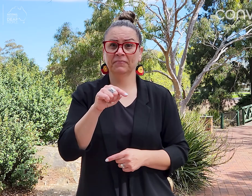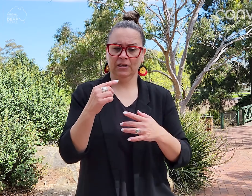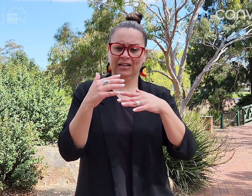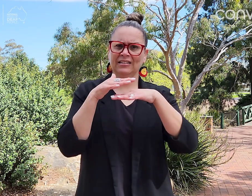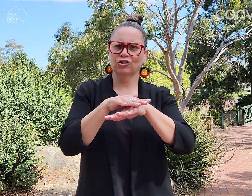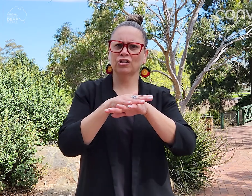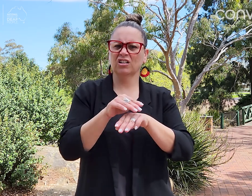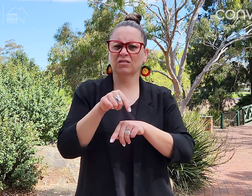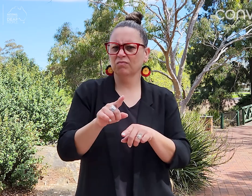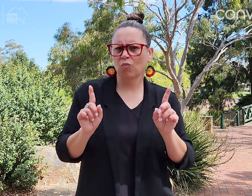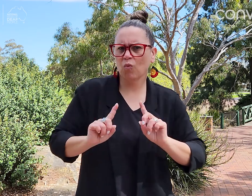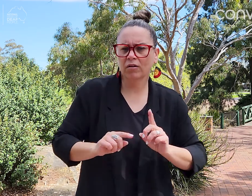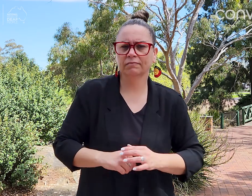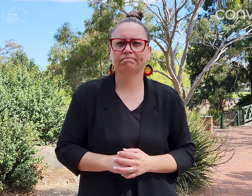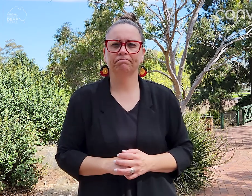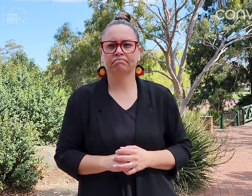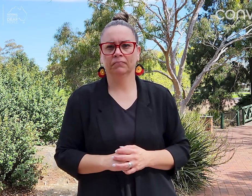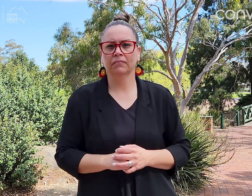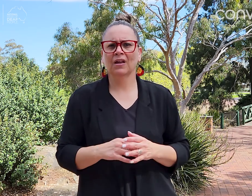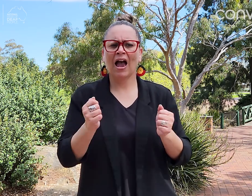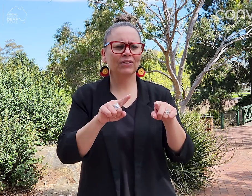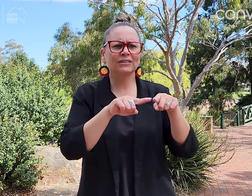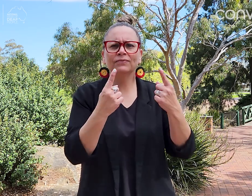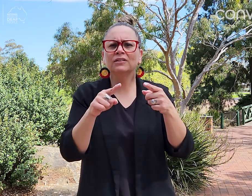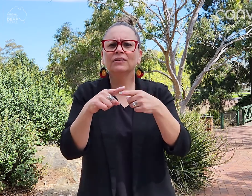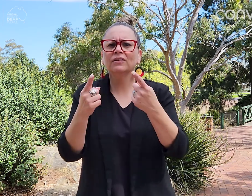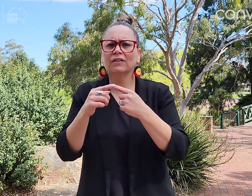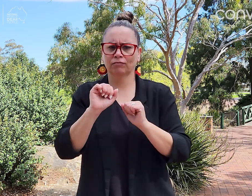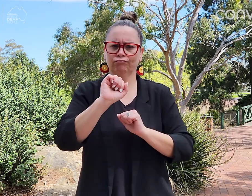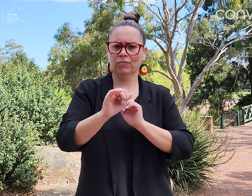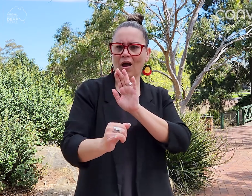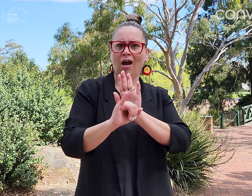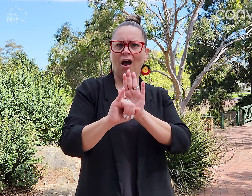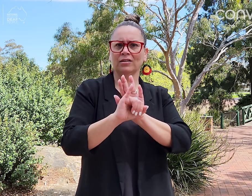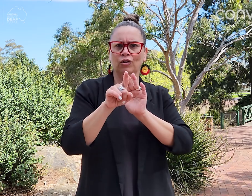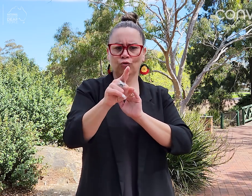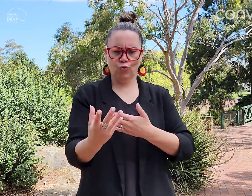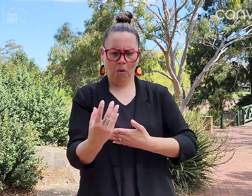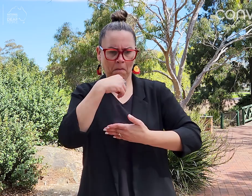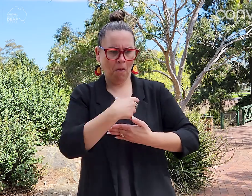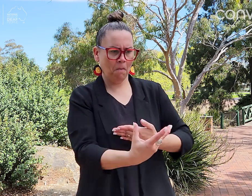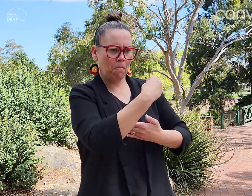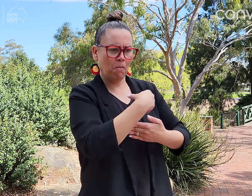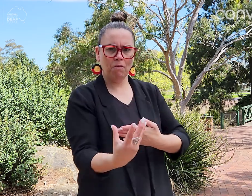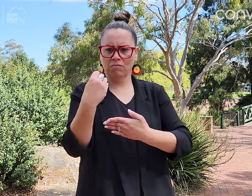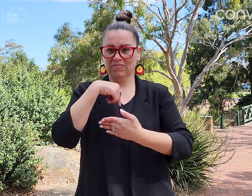Intersectionality is about having many different aspects to our identity that come together and make up who we are.